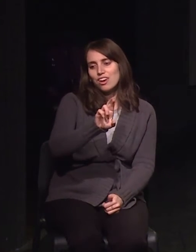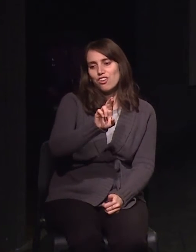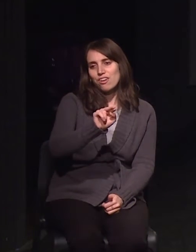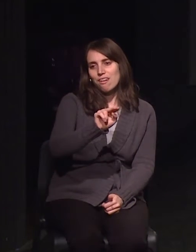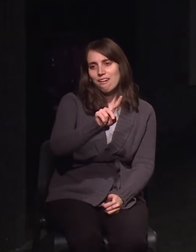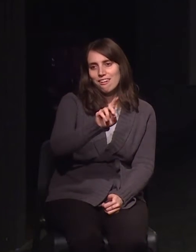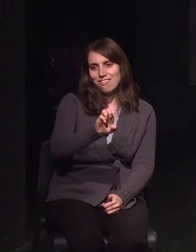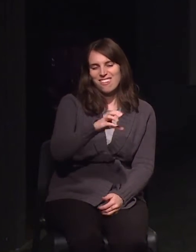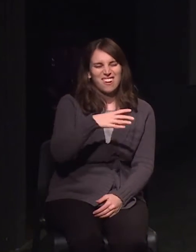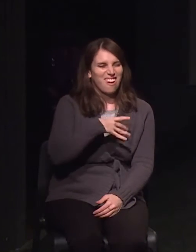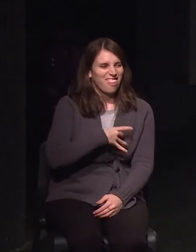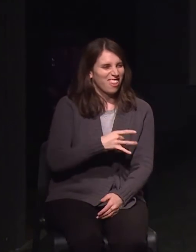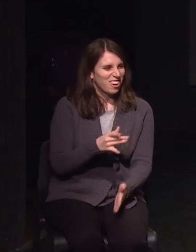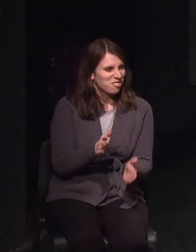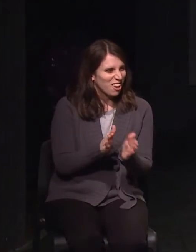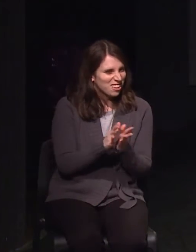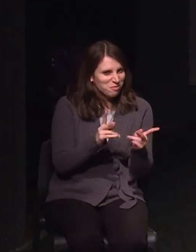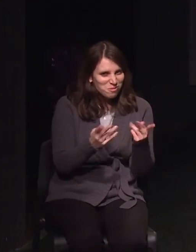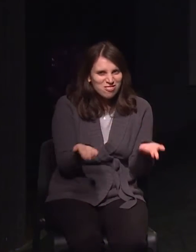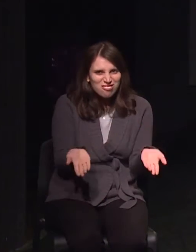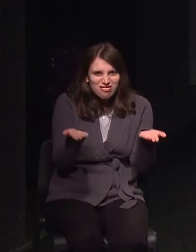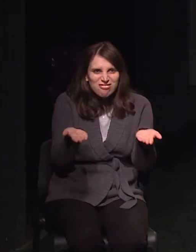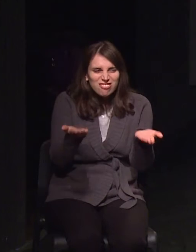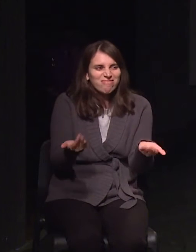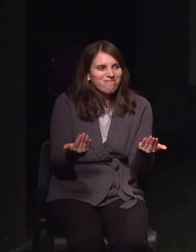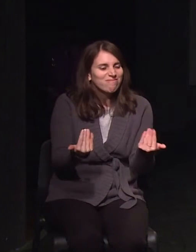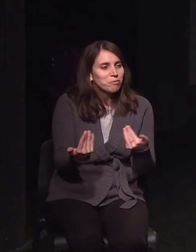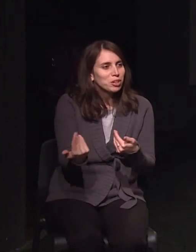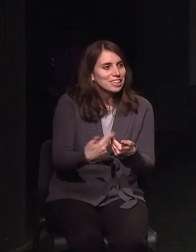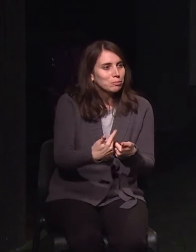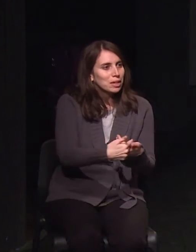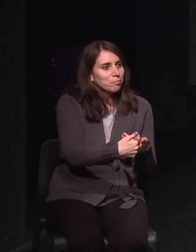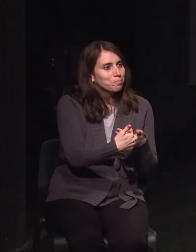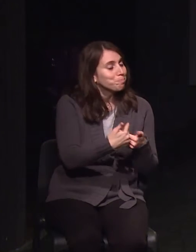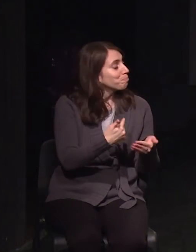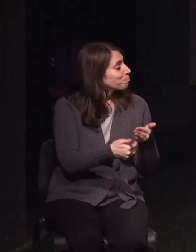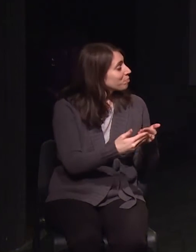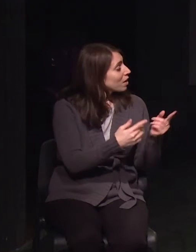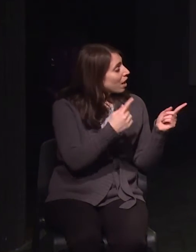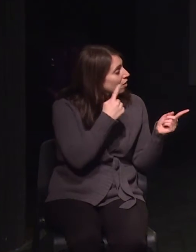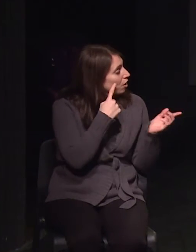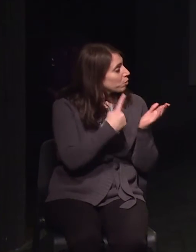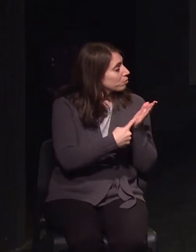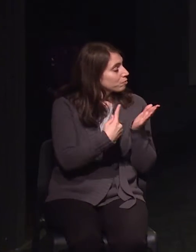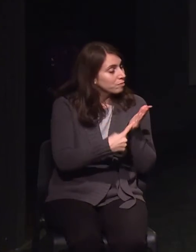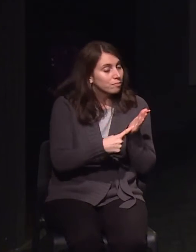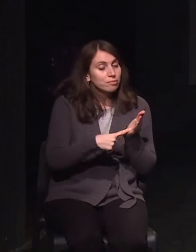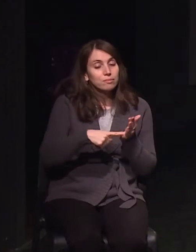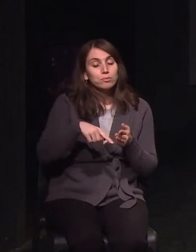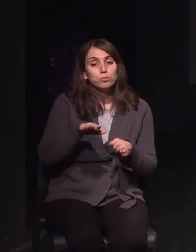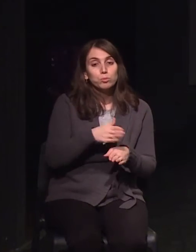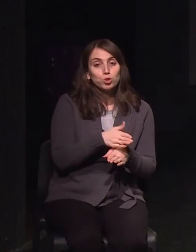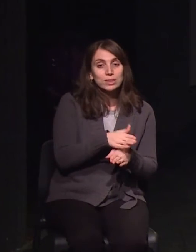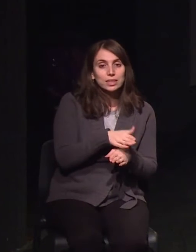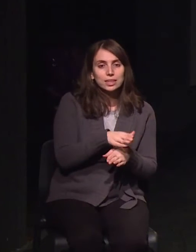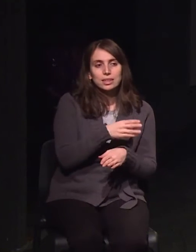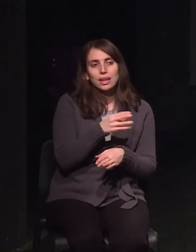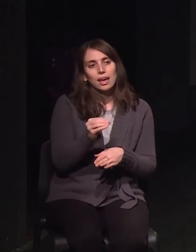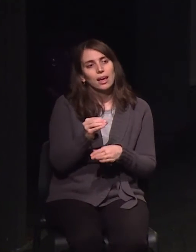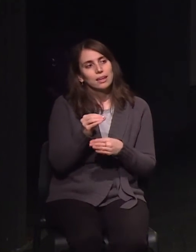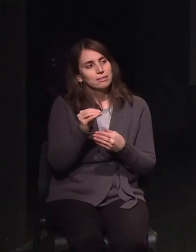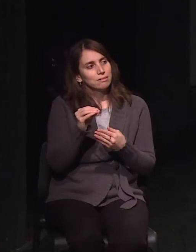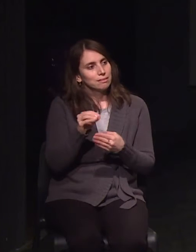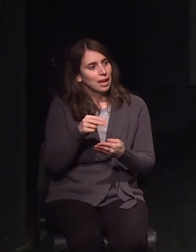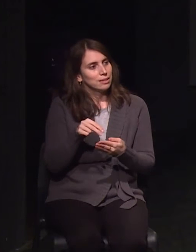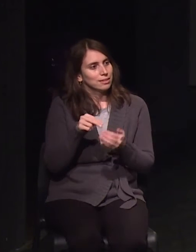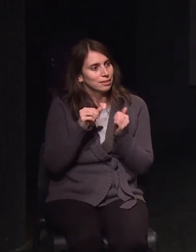So Afa, I thought we also might start by talking about music and dance together, because one